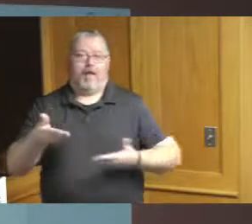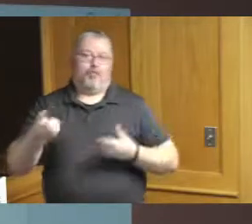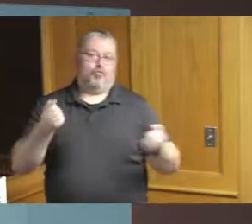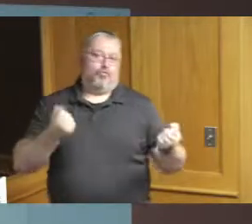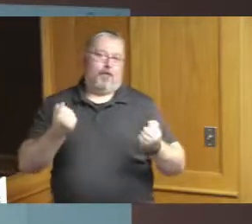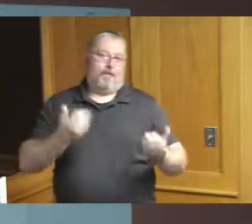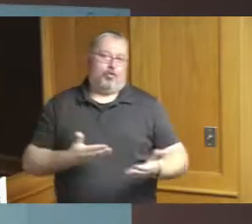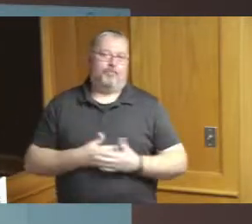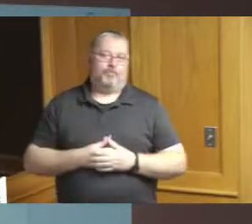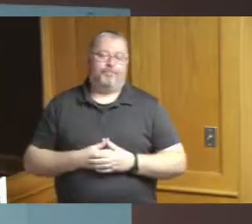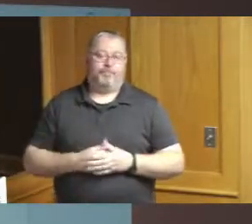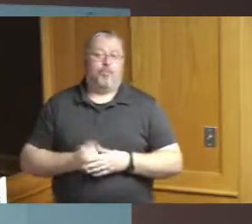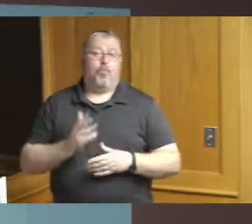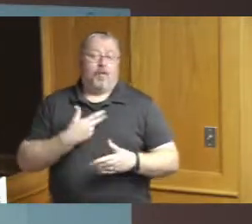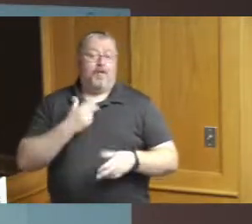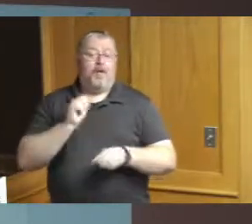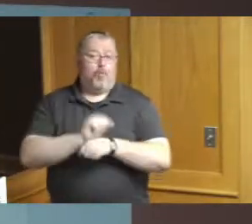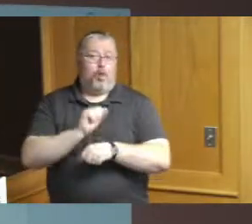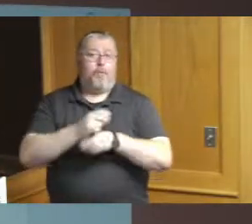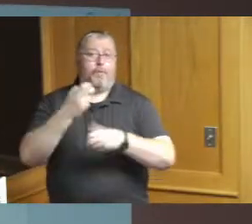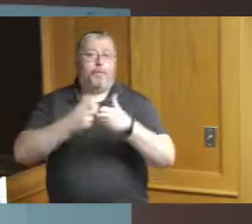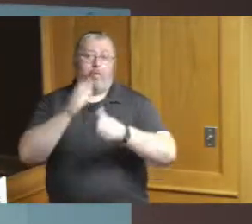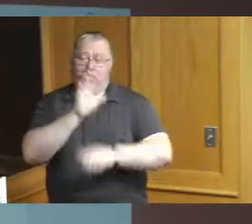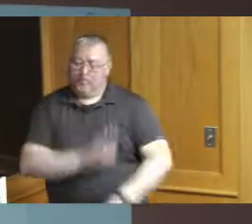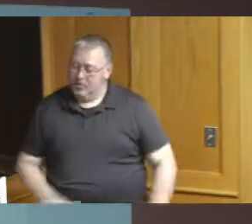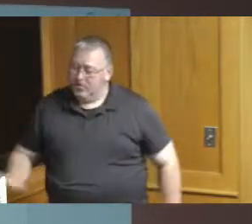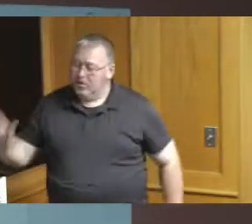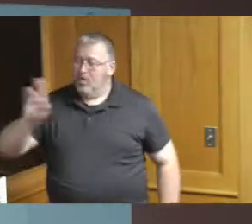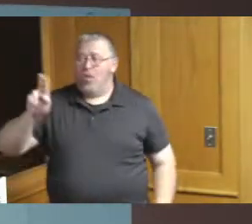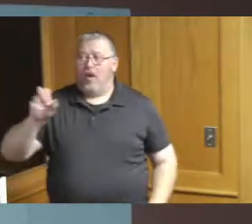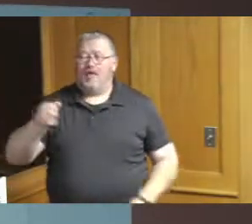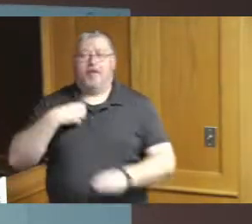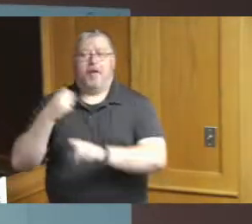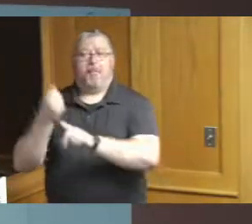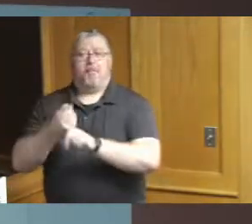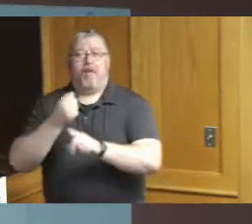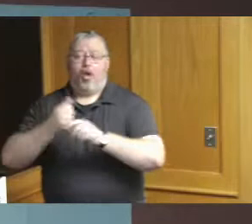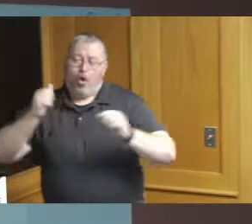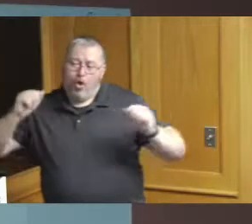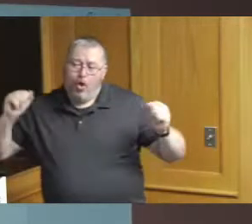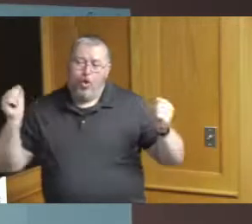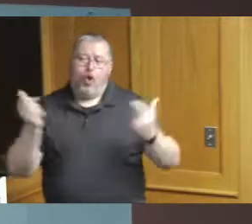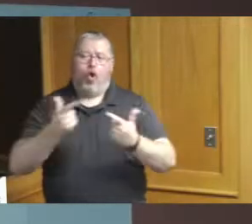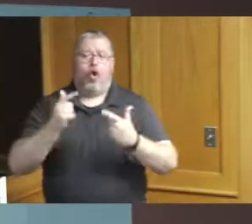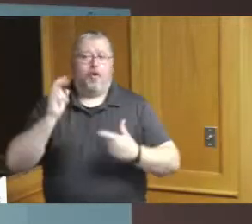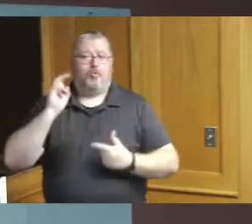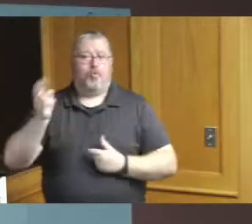labor issue in our country and it is affecting every transit agency as well as almost every other